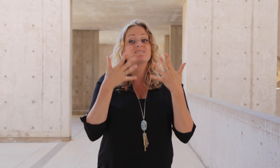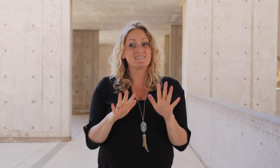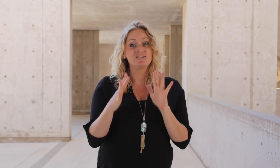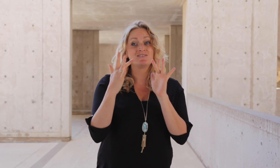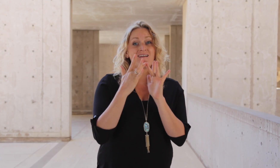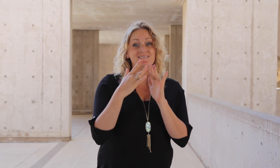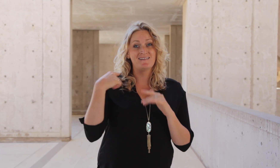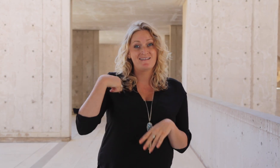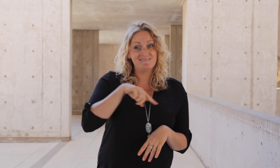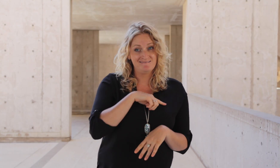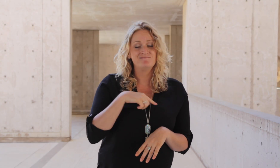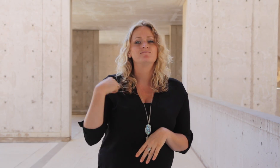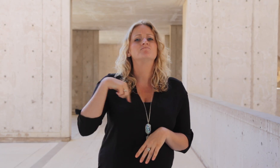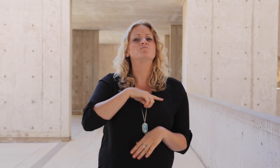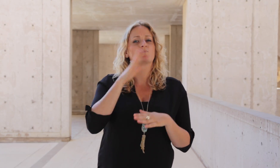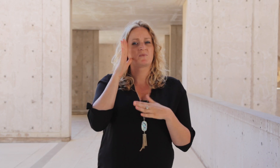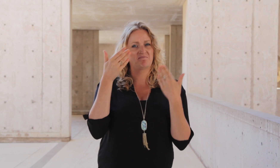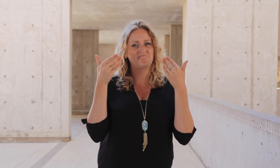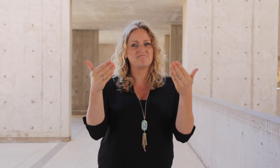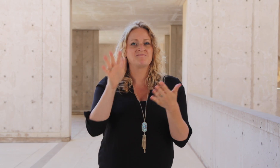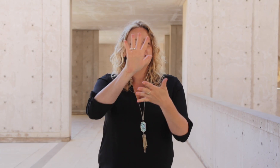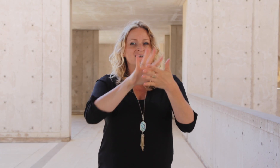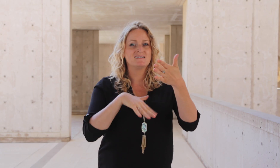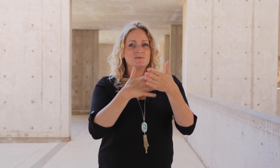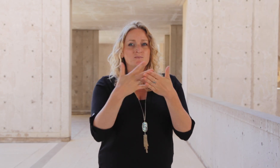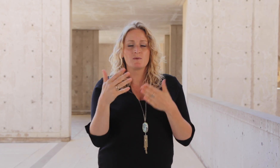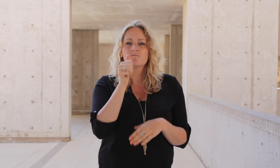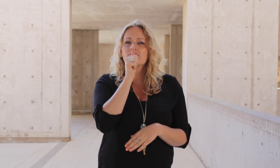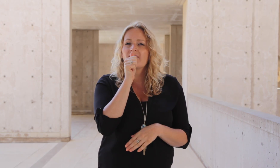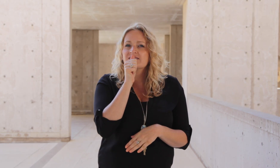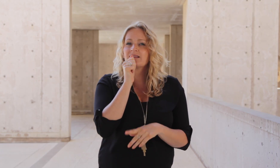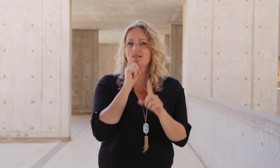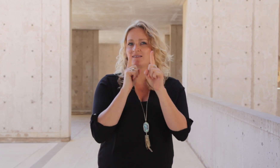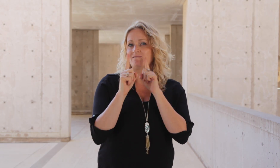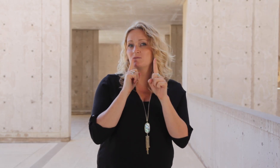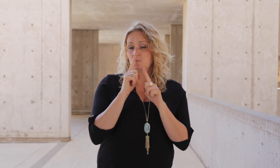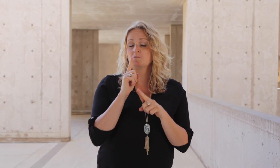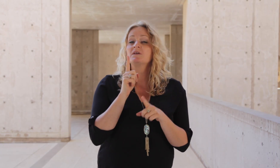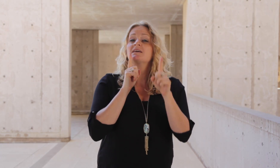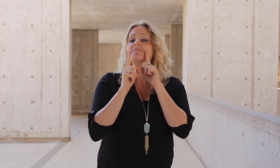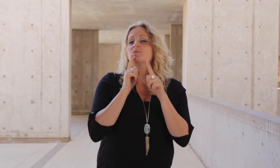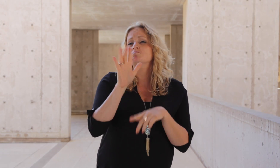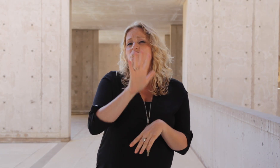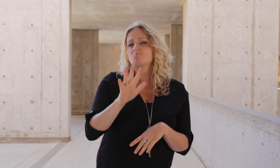After having you contact us, we will schedule for a confidential interview that will take up about an hour to two.